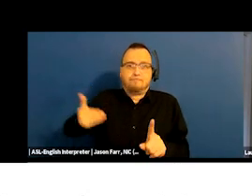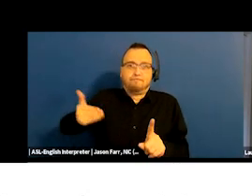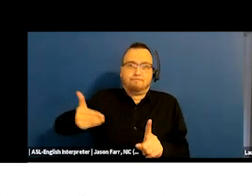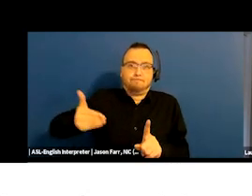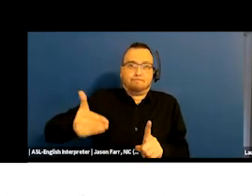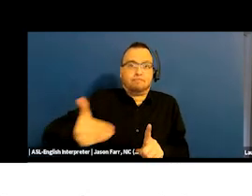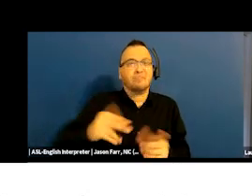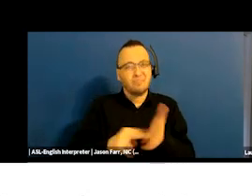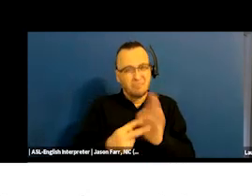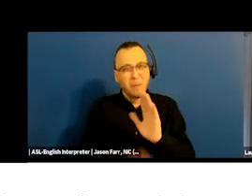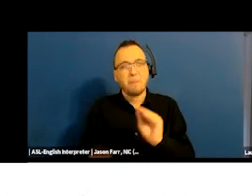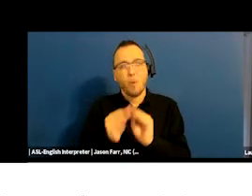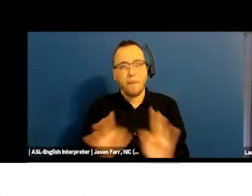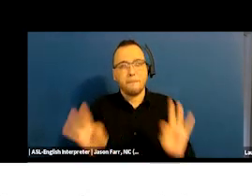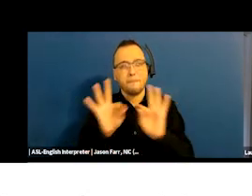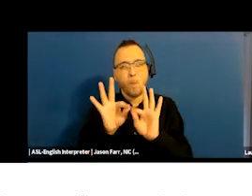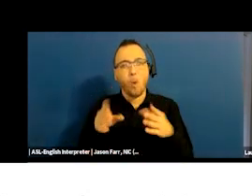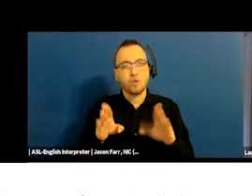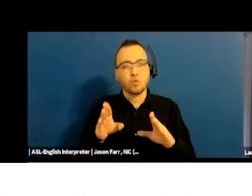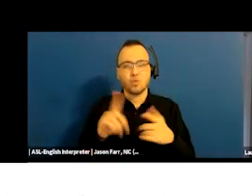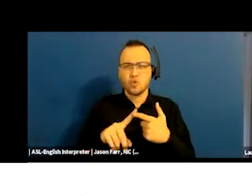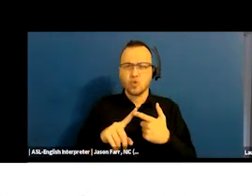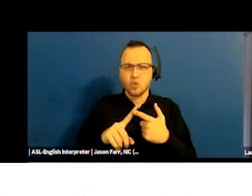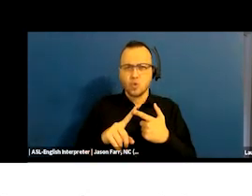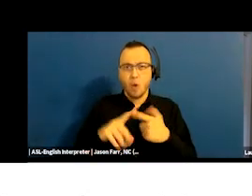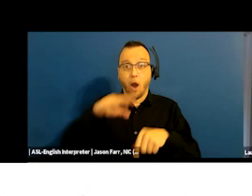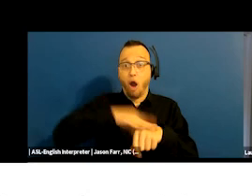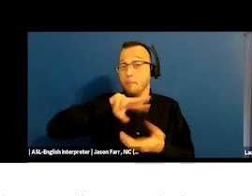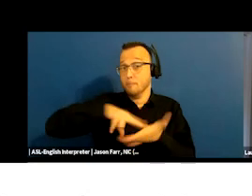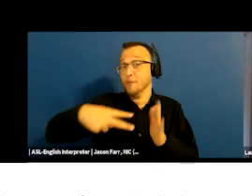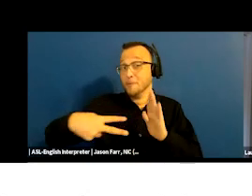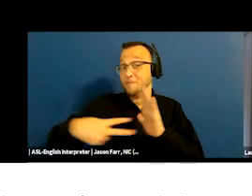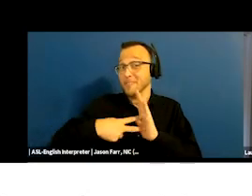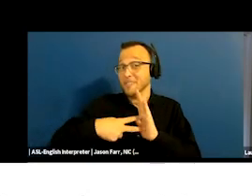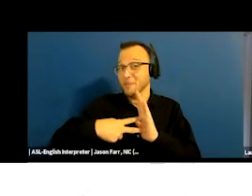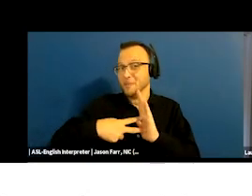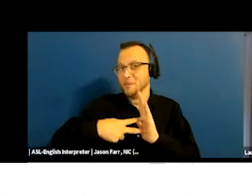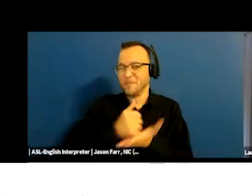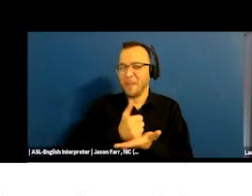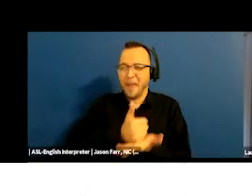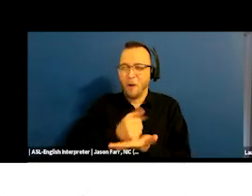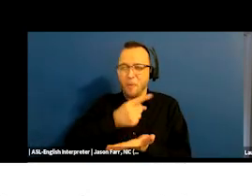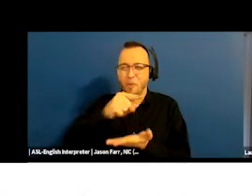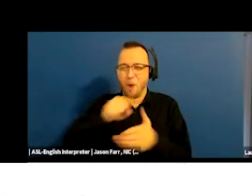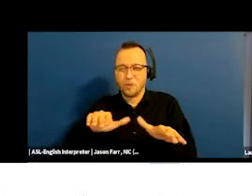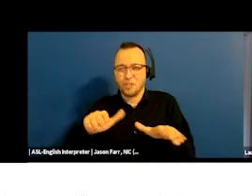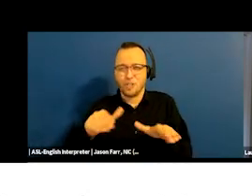from that stress response, it can have some lasting effects. And over time, if you're in a location